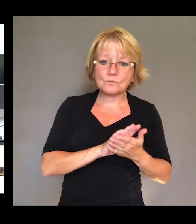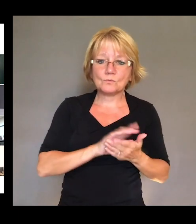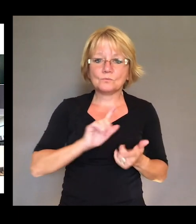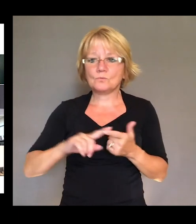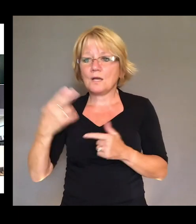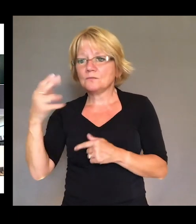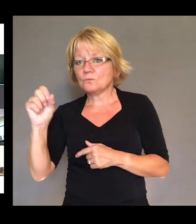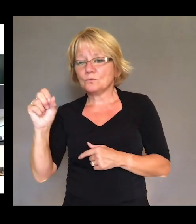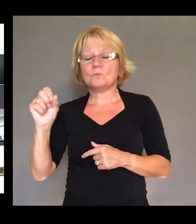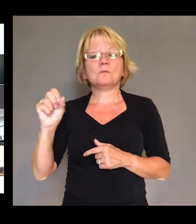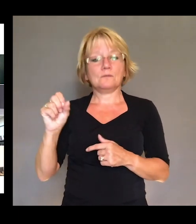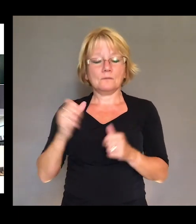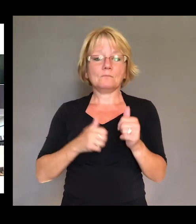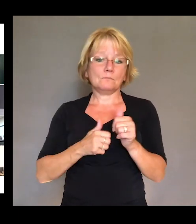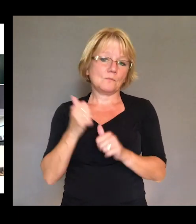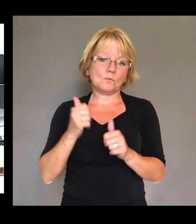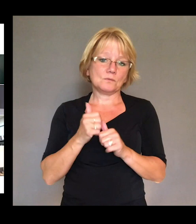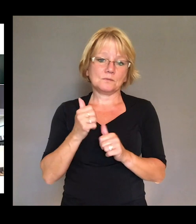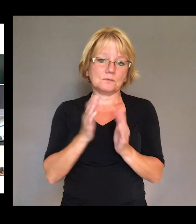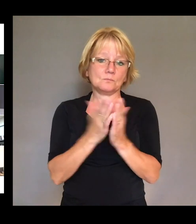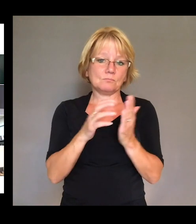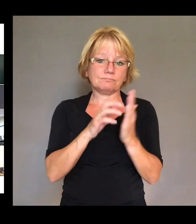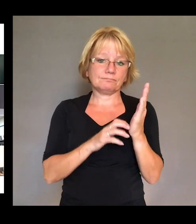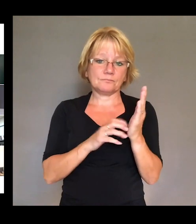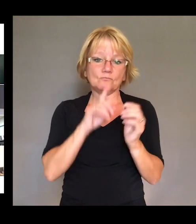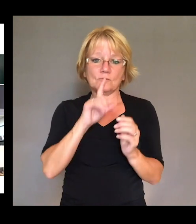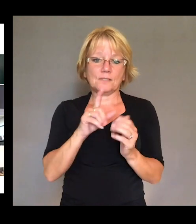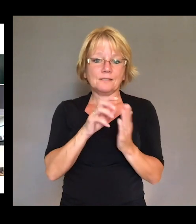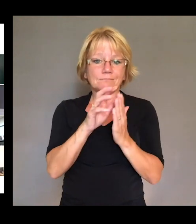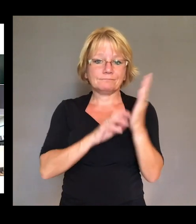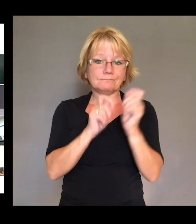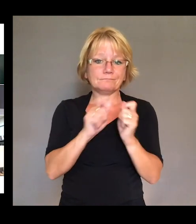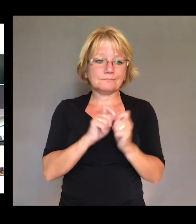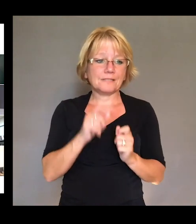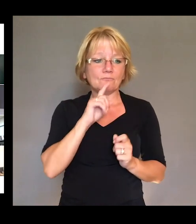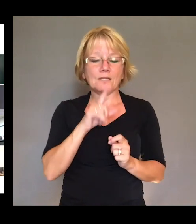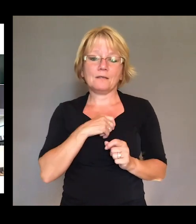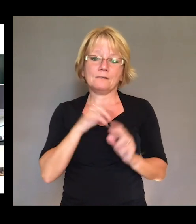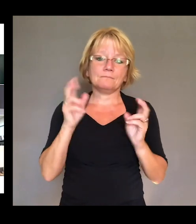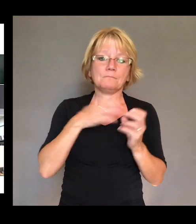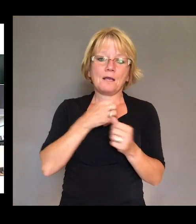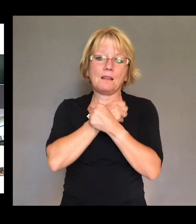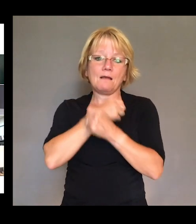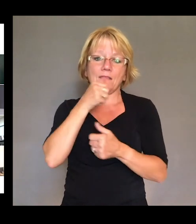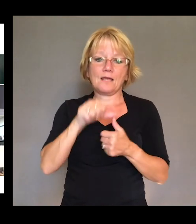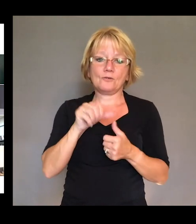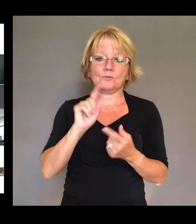or other educational settings too. And, you know, mostly it's, you know, it's kind of a manifesto, what kind of a love letter to teaching as well